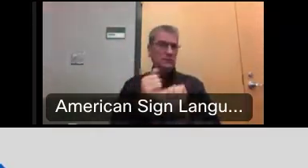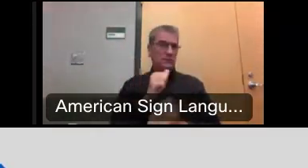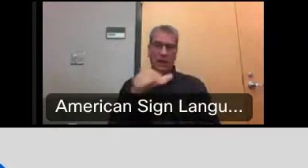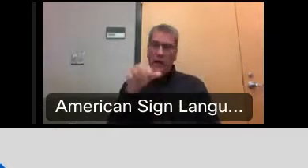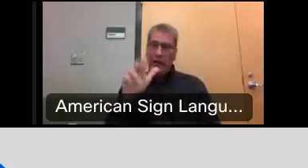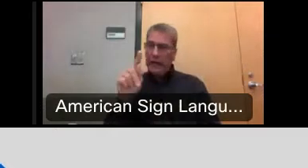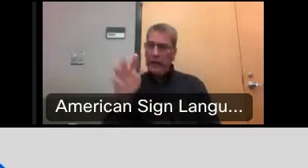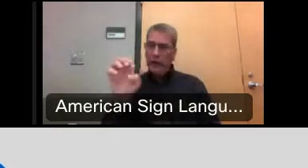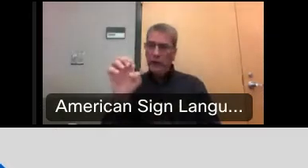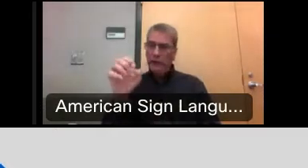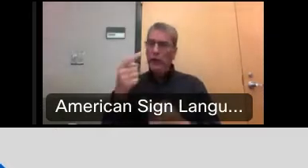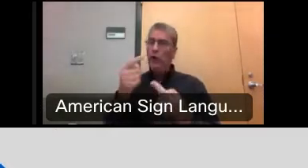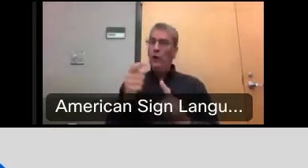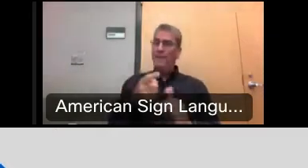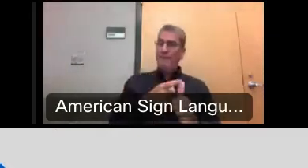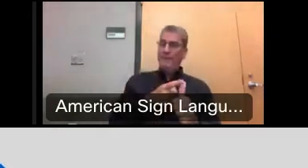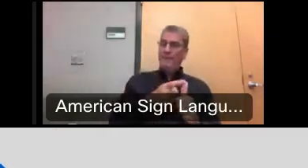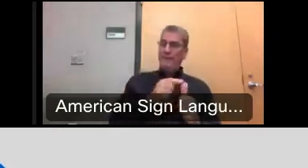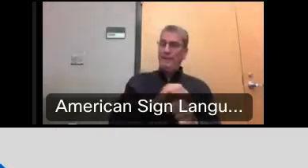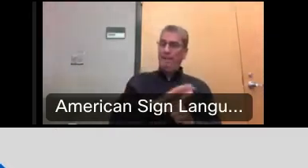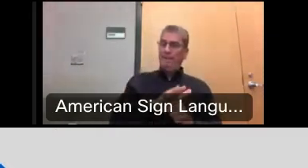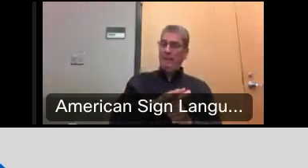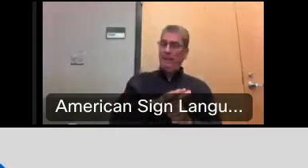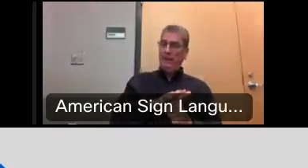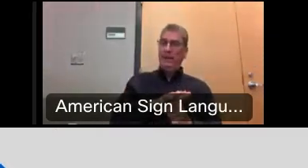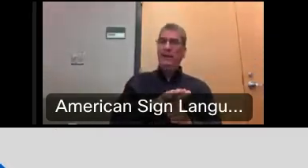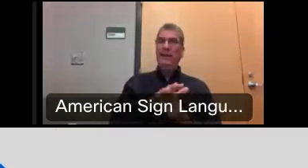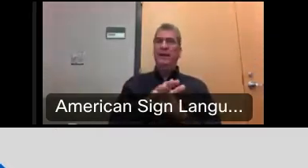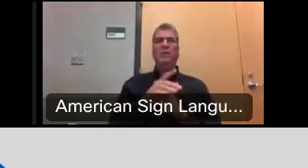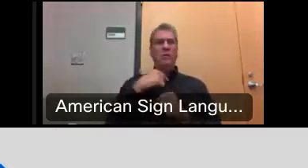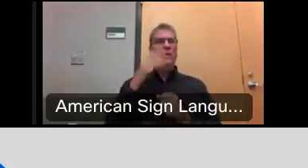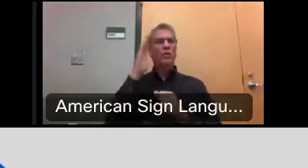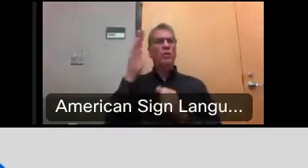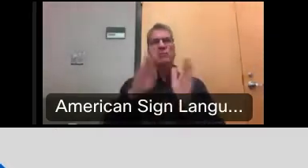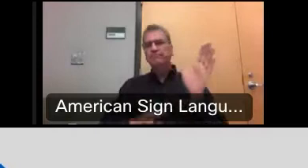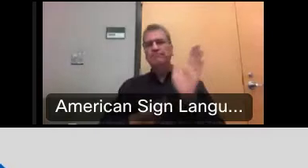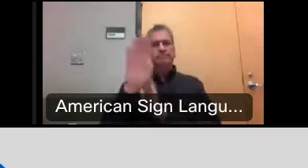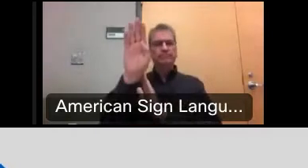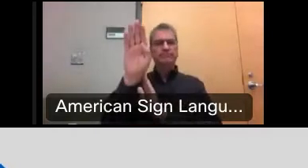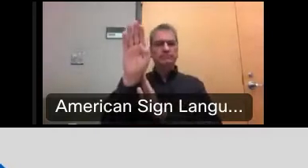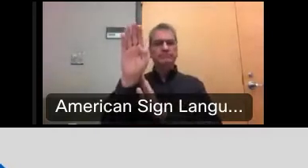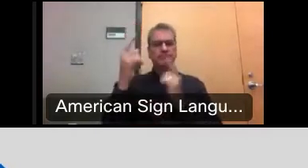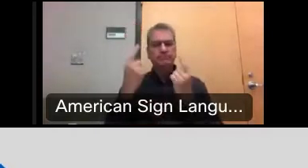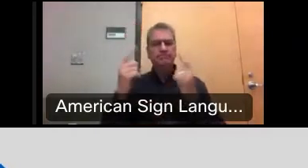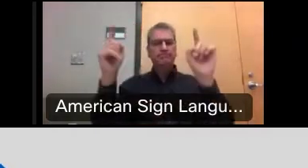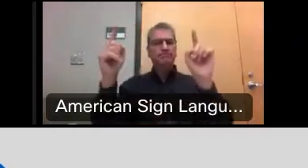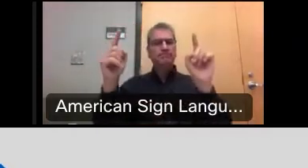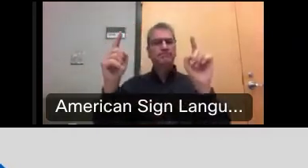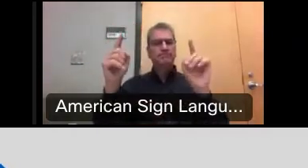of the pandemic and we're set to really prosper. And eventually, I hope put the pandemic behind